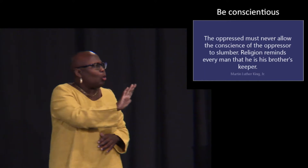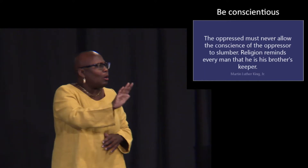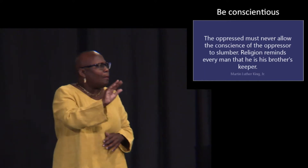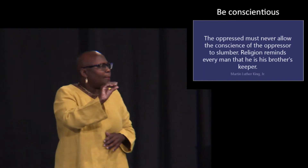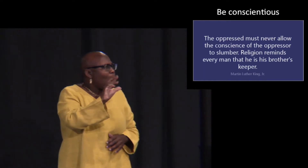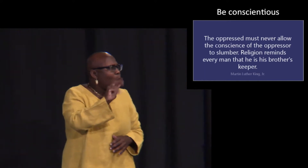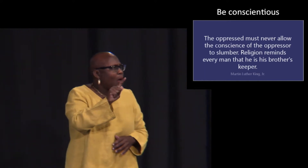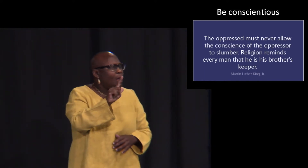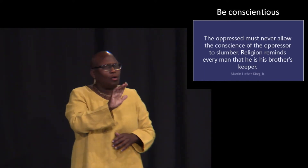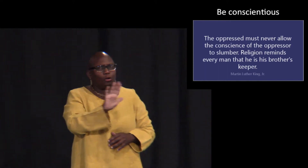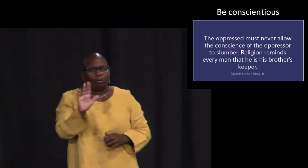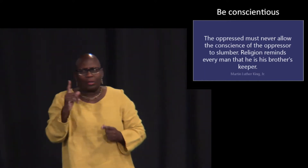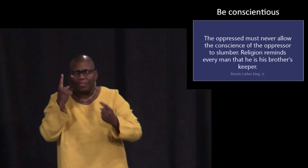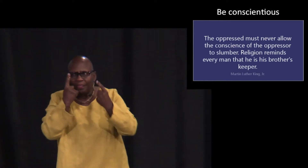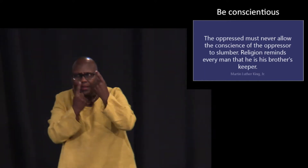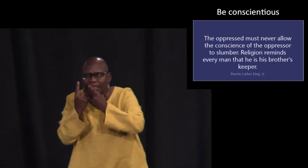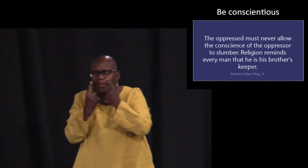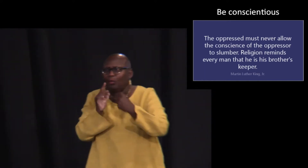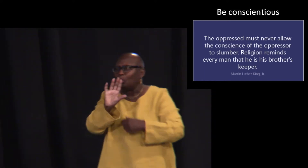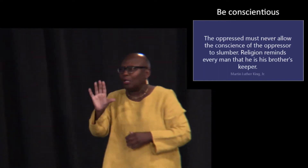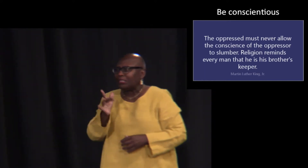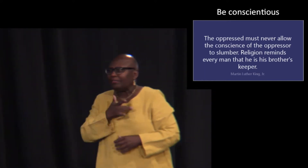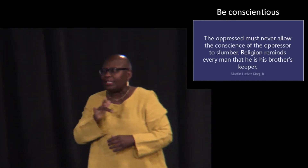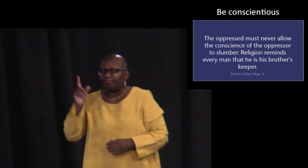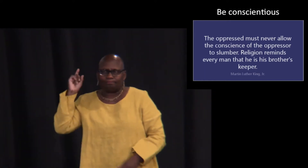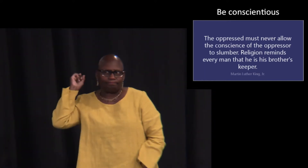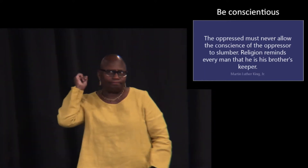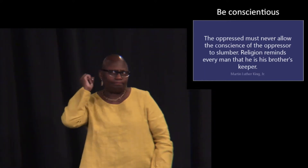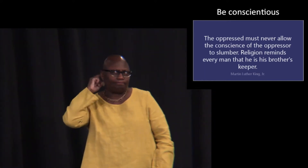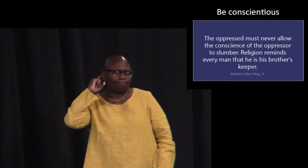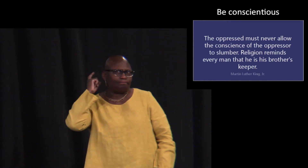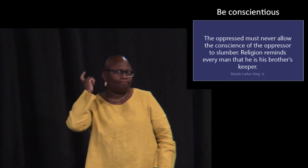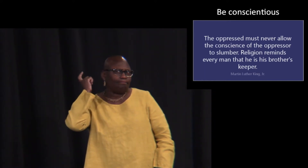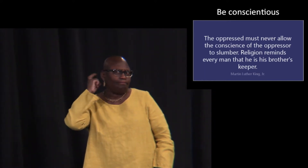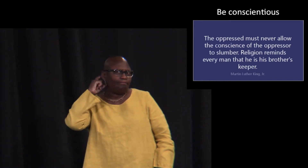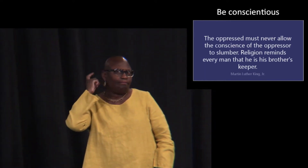Instead, I'm talking about a kind of consciousness that is signed in a way